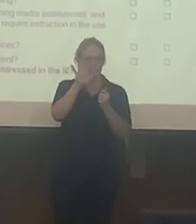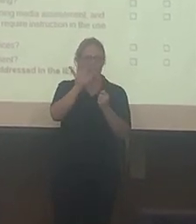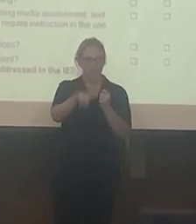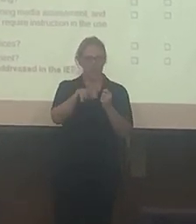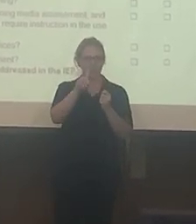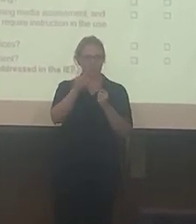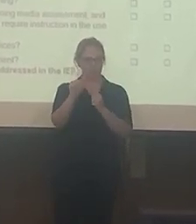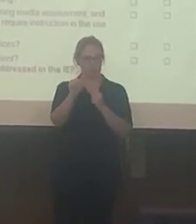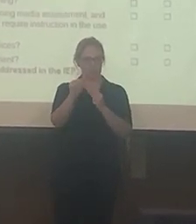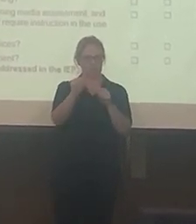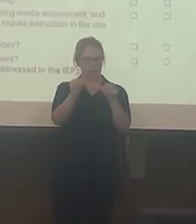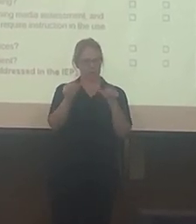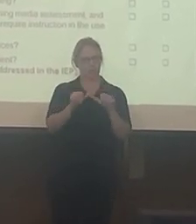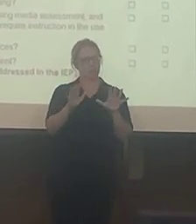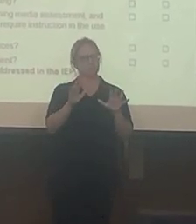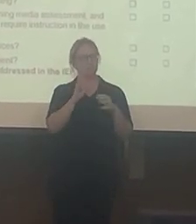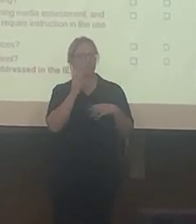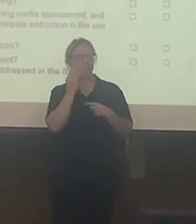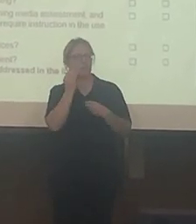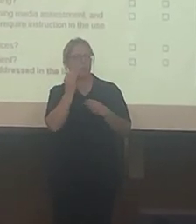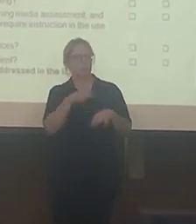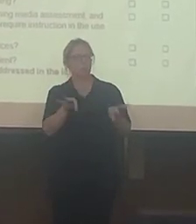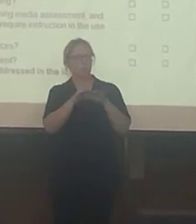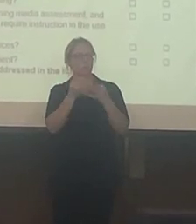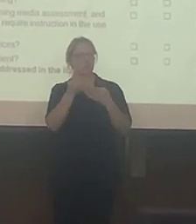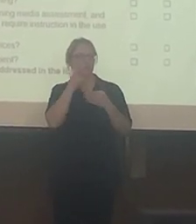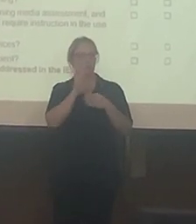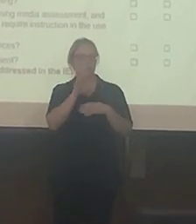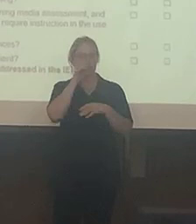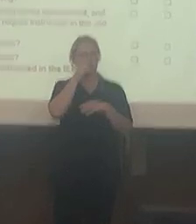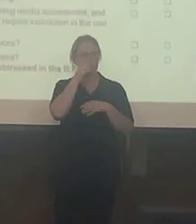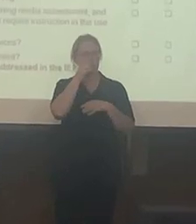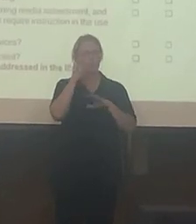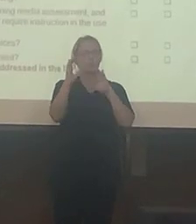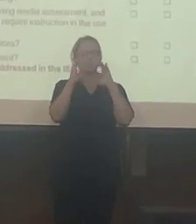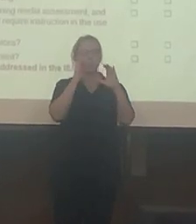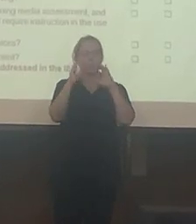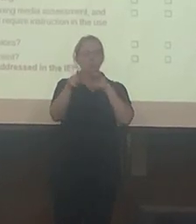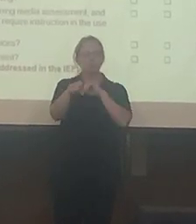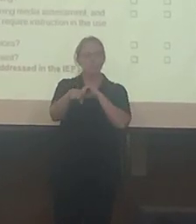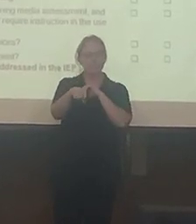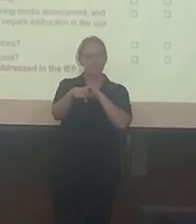area so just some important things for your kiddos might be the communication needs you know how are